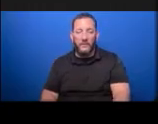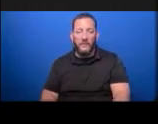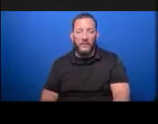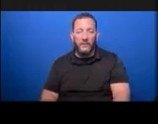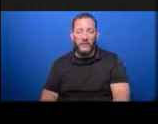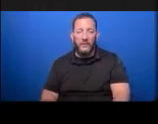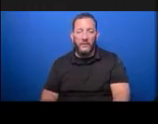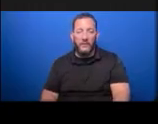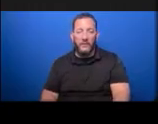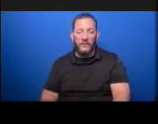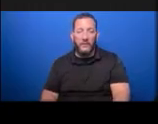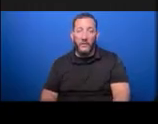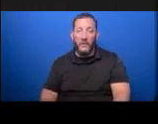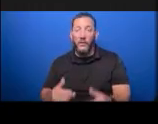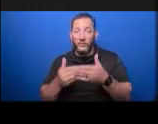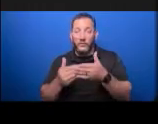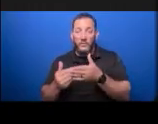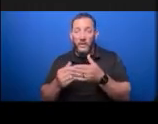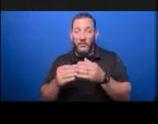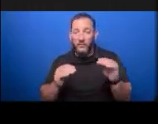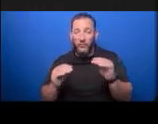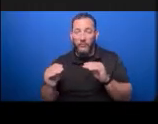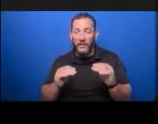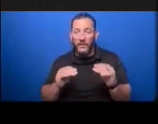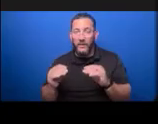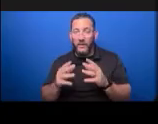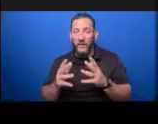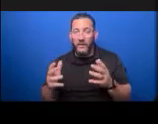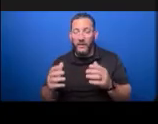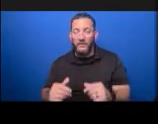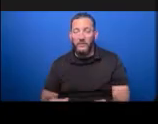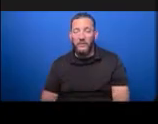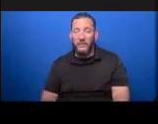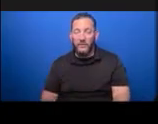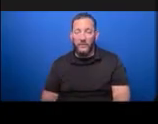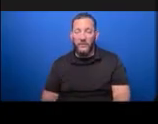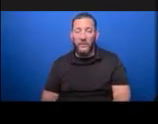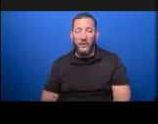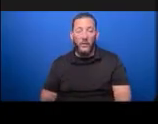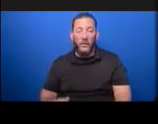so the baby's moving a lot, and there's lots of talking. The